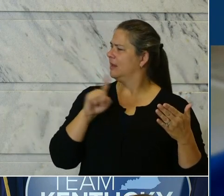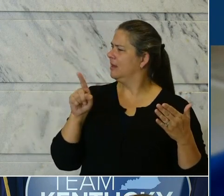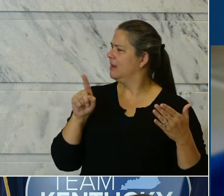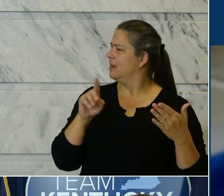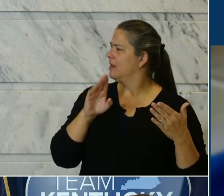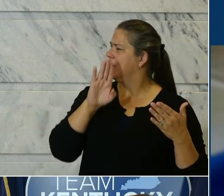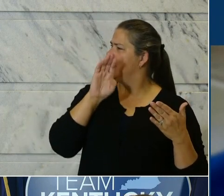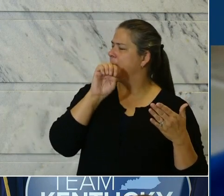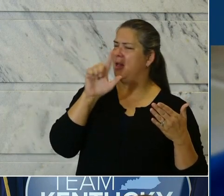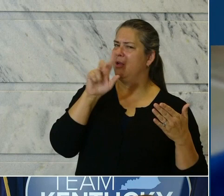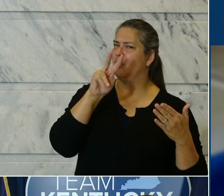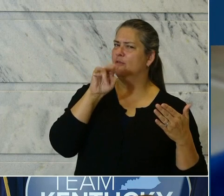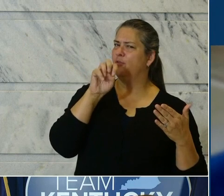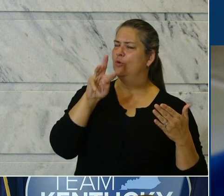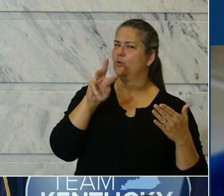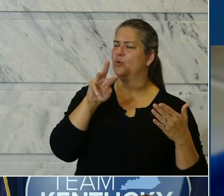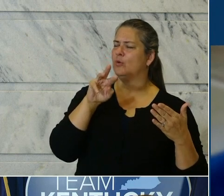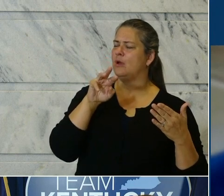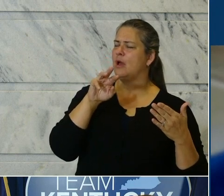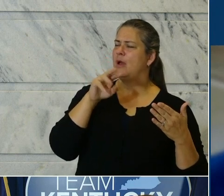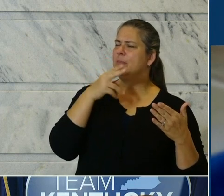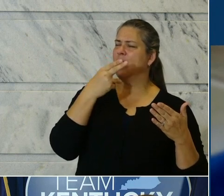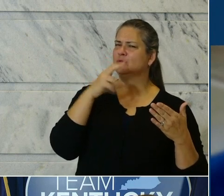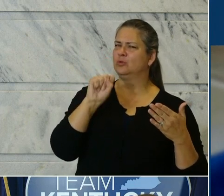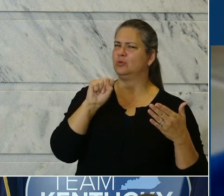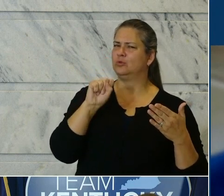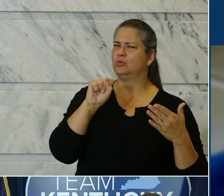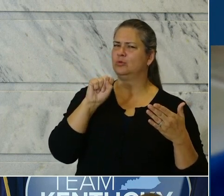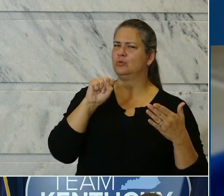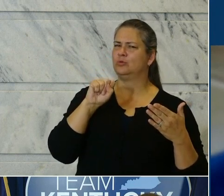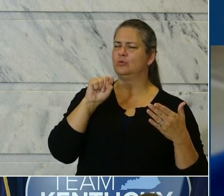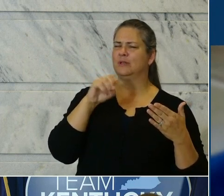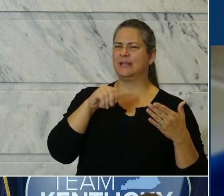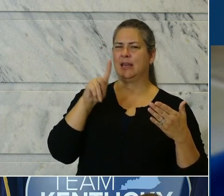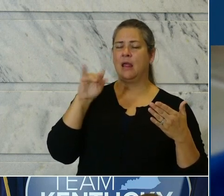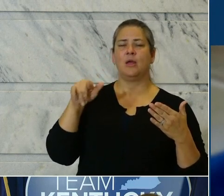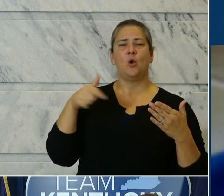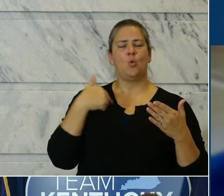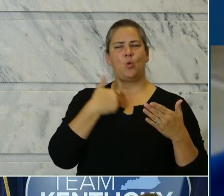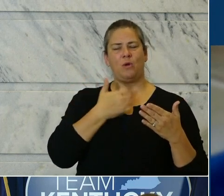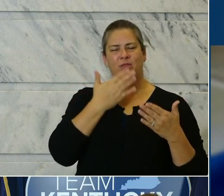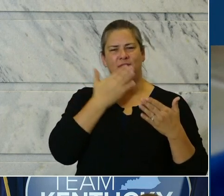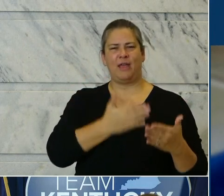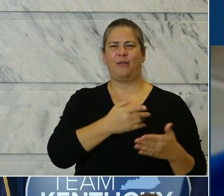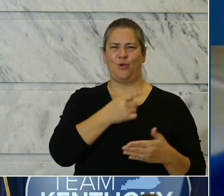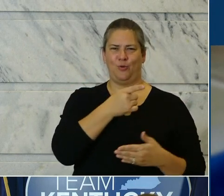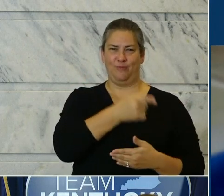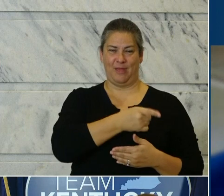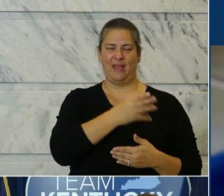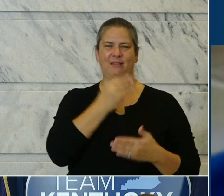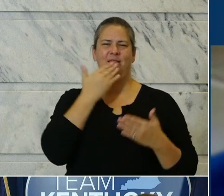DO ALL OF IT WITH IT THANK THIS IS BELLEVIEW HIGH SCHOOL IN BELLEVUE KENTUCKY- WE WANT TO